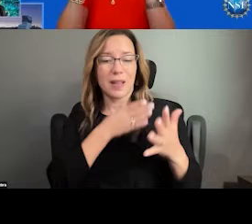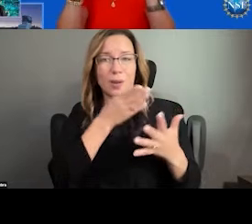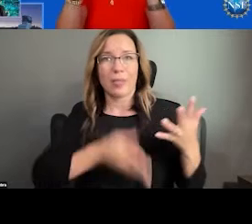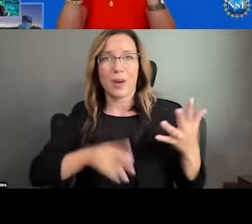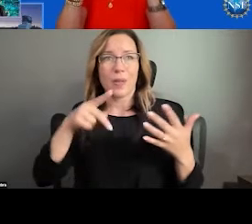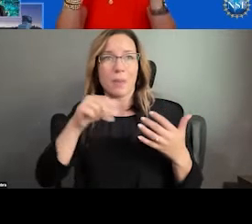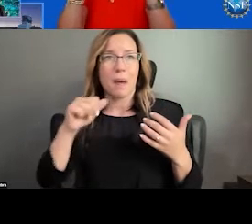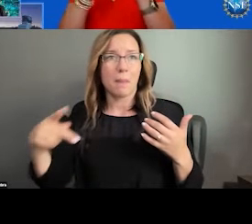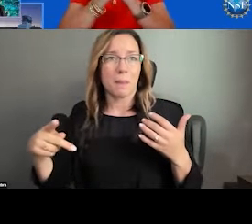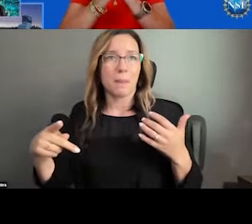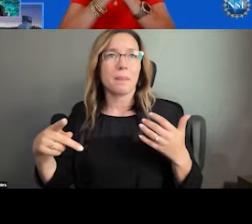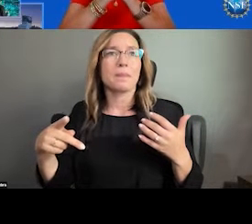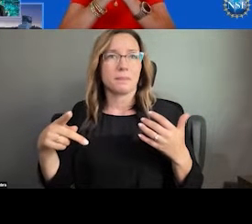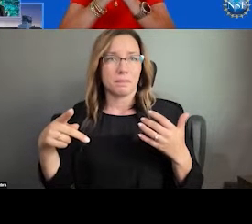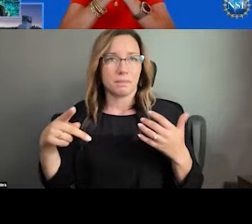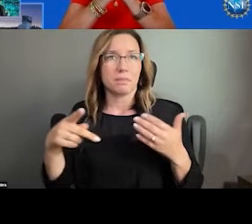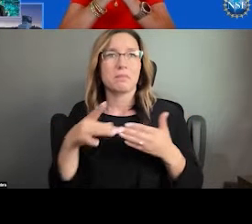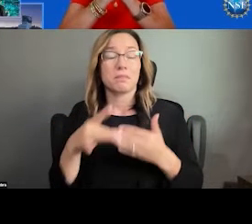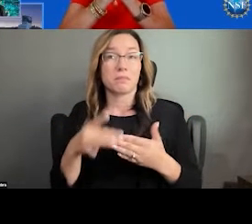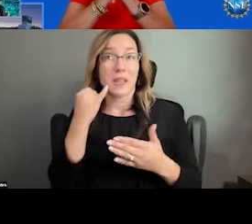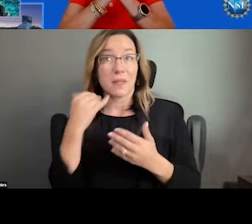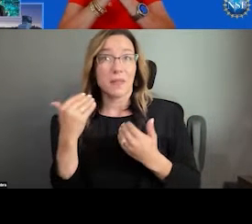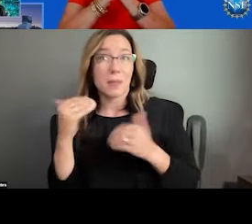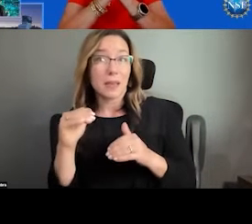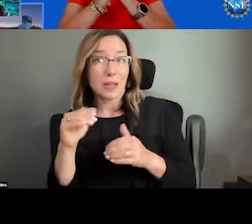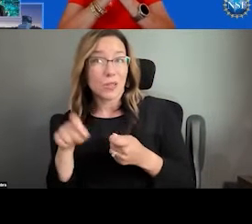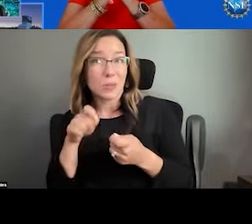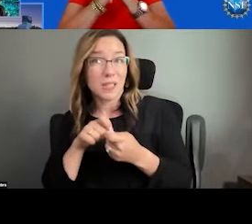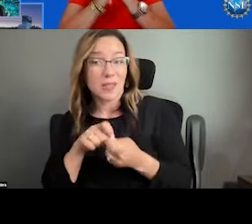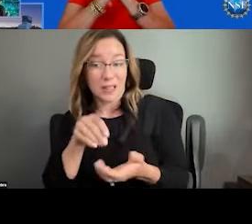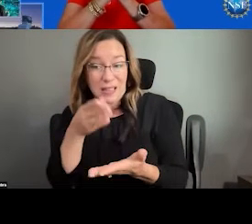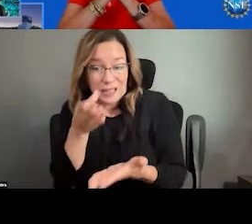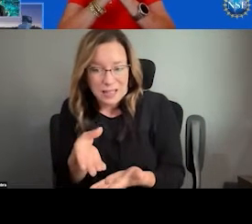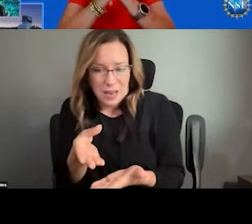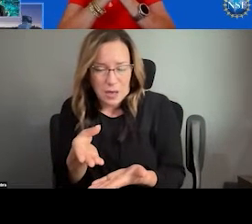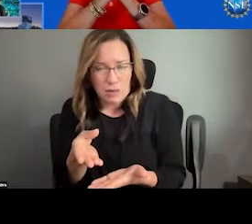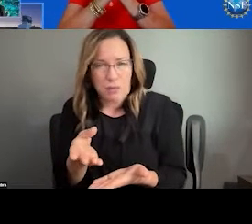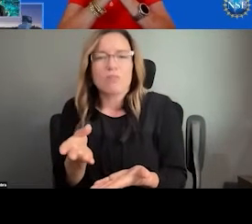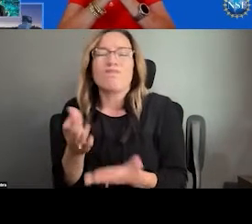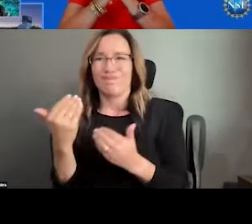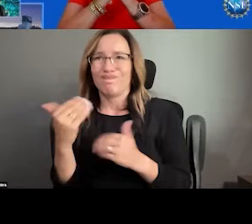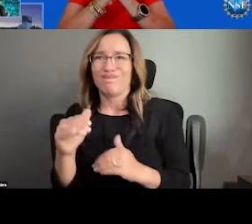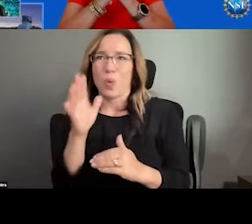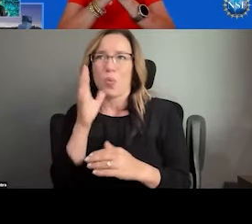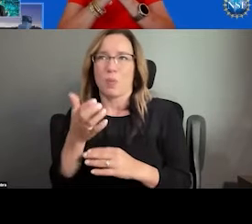If there are limitations specified, those limitations will be enforced as part